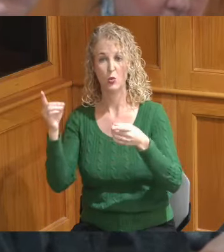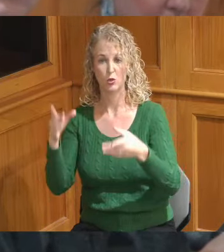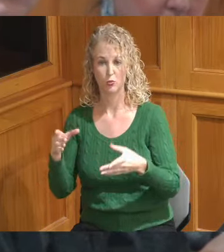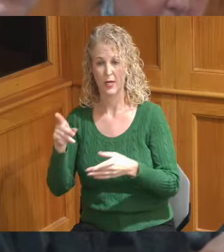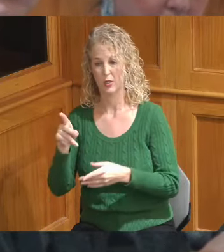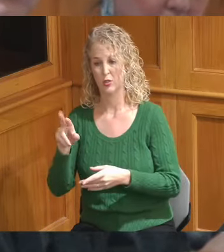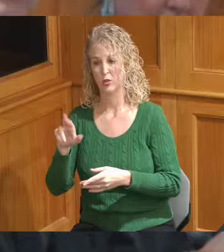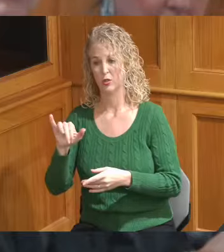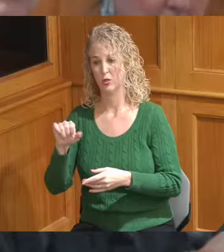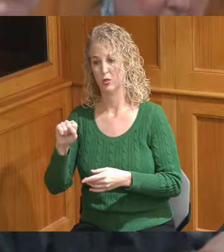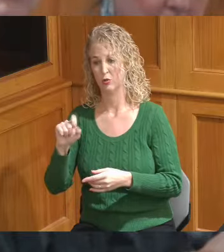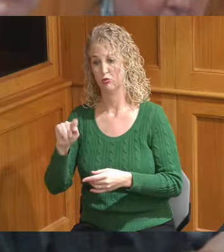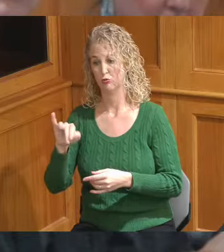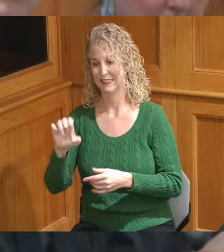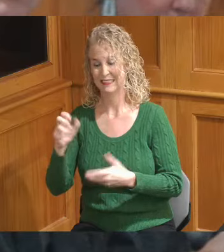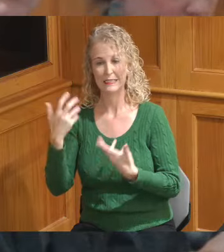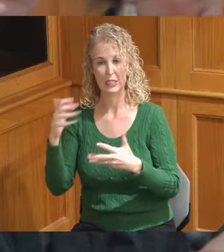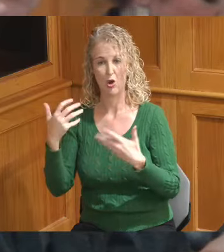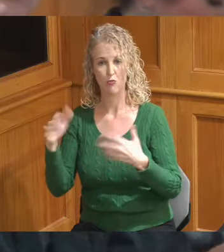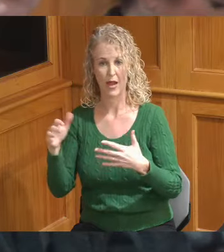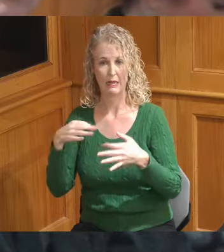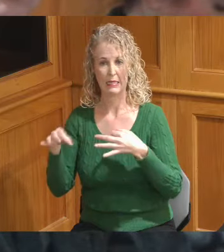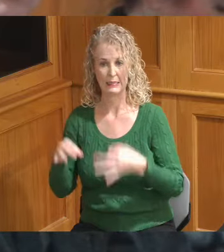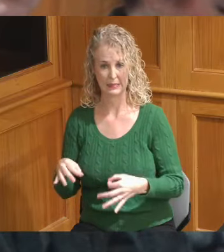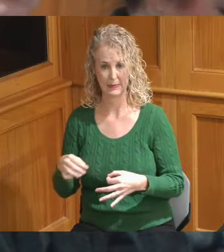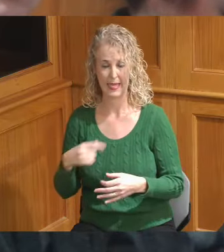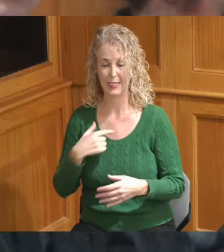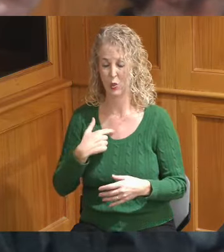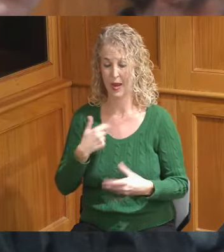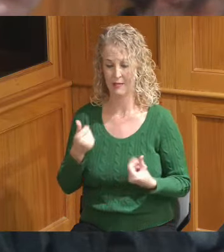and and two public hearings have been held. So, I'll just briefly summarize.